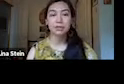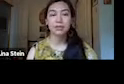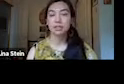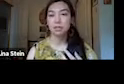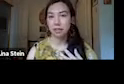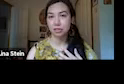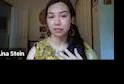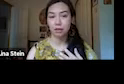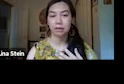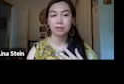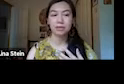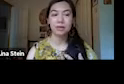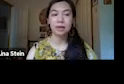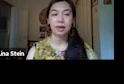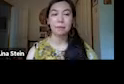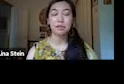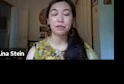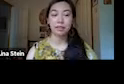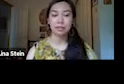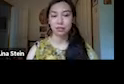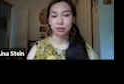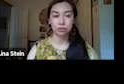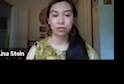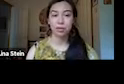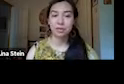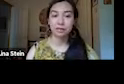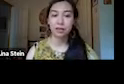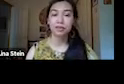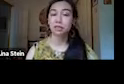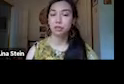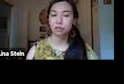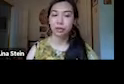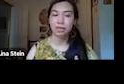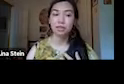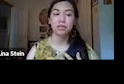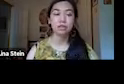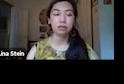such as speech development, to effecting the social determinants of health such as social cohesion and inequality